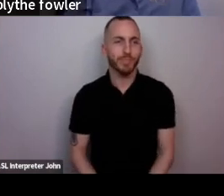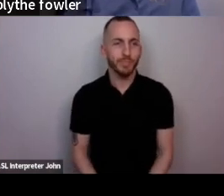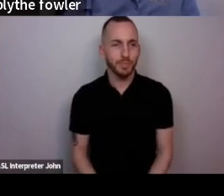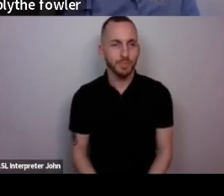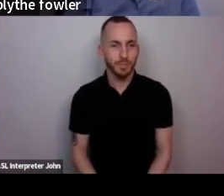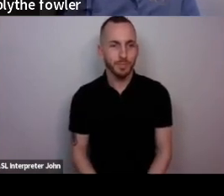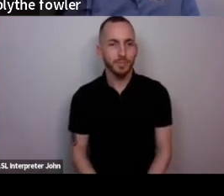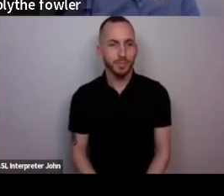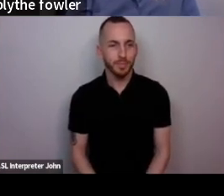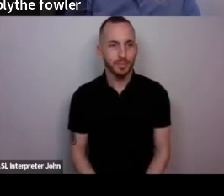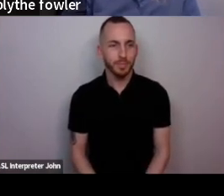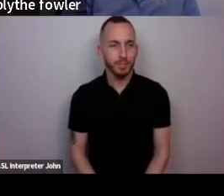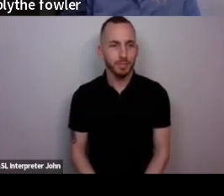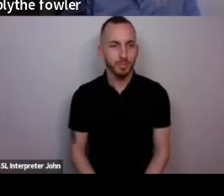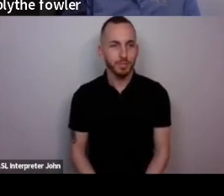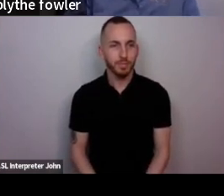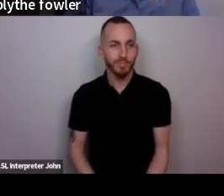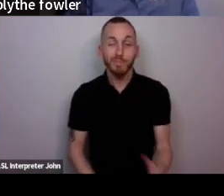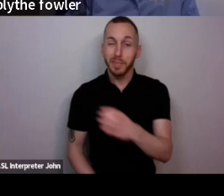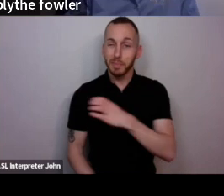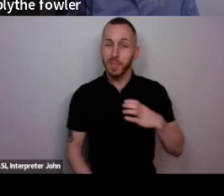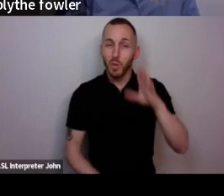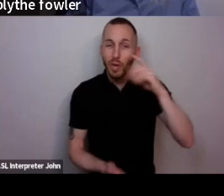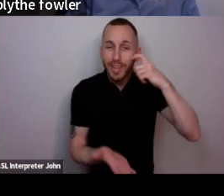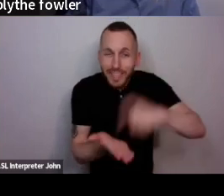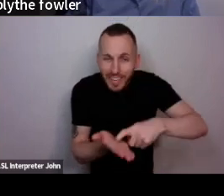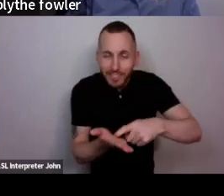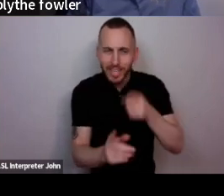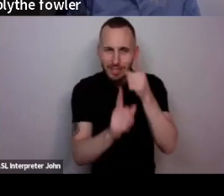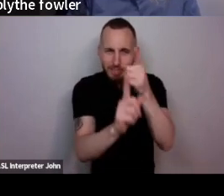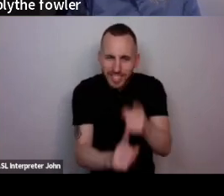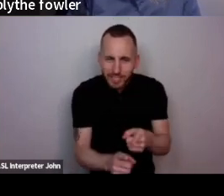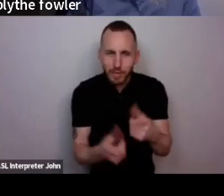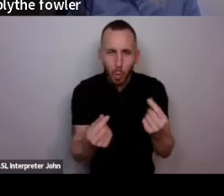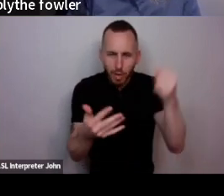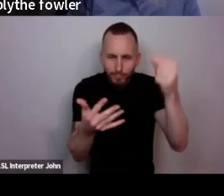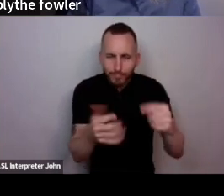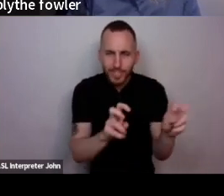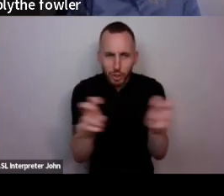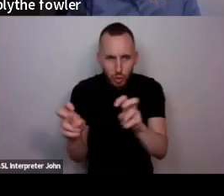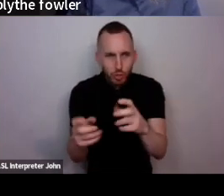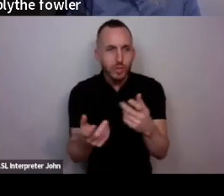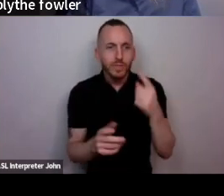issues of emotional and spiritual care as a component of disaster response.